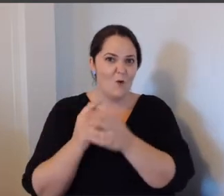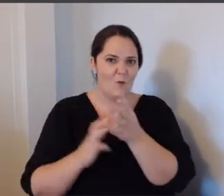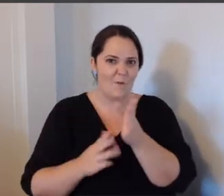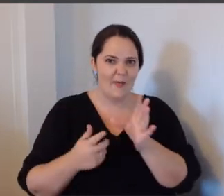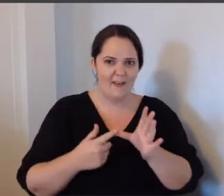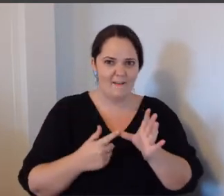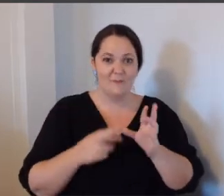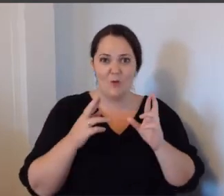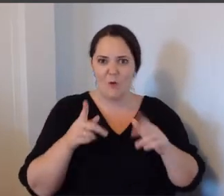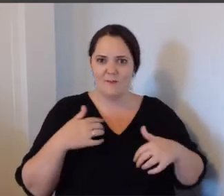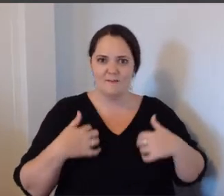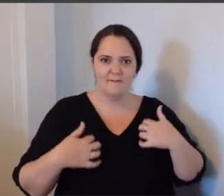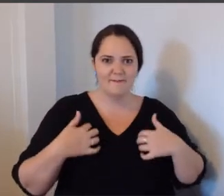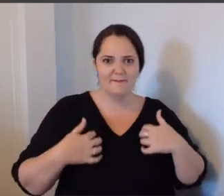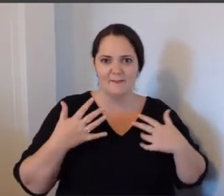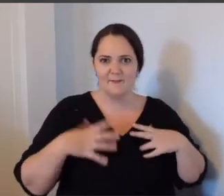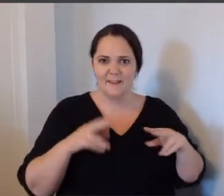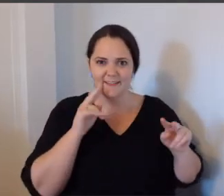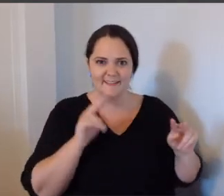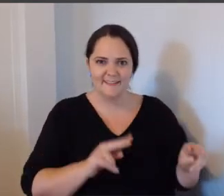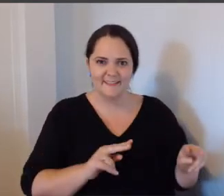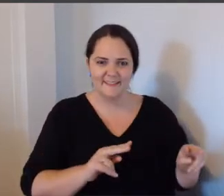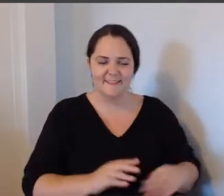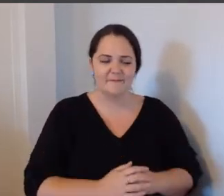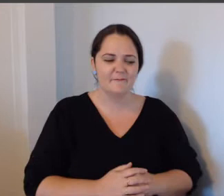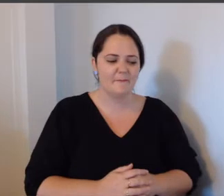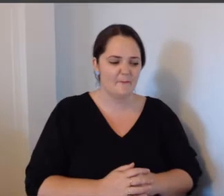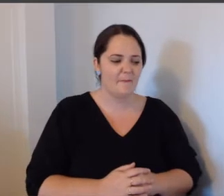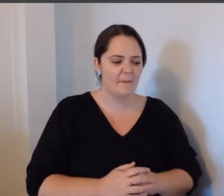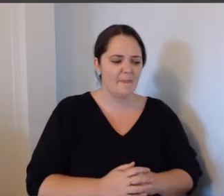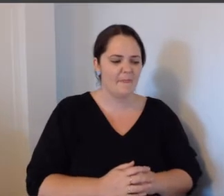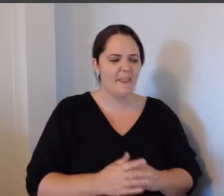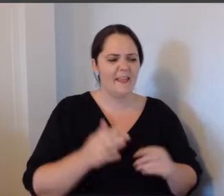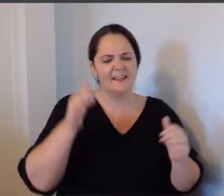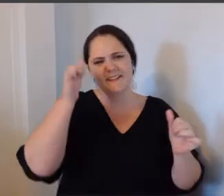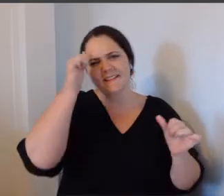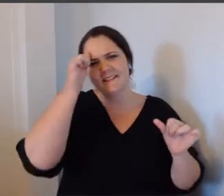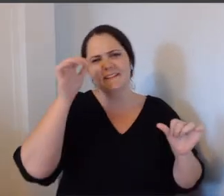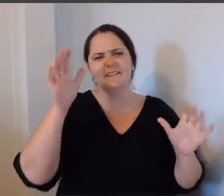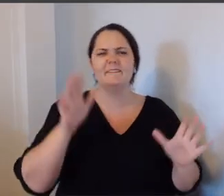when we're all able to be out and about again. Now celebrity is everywhere in the contemporary but